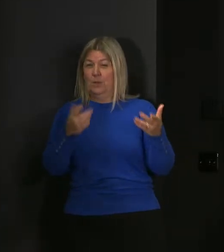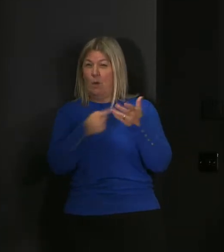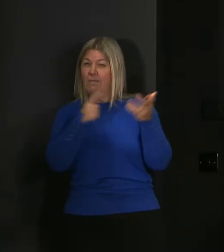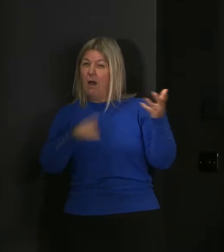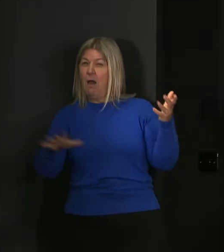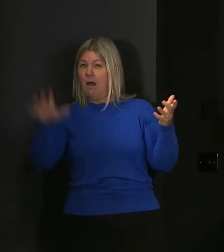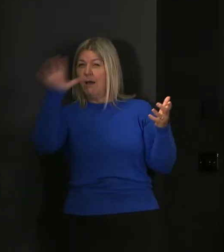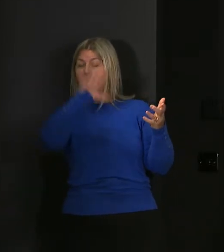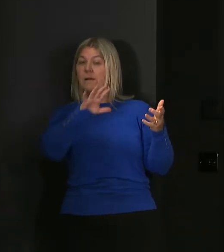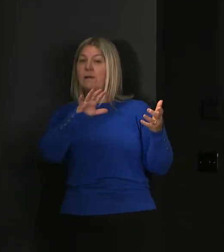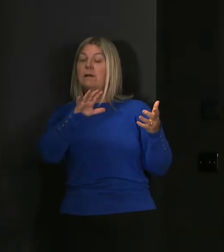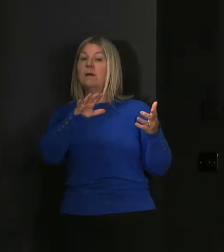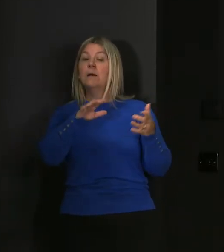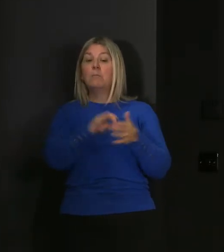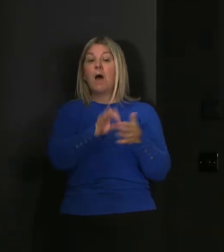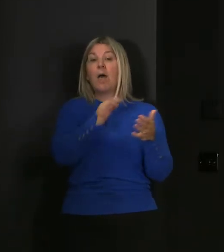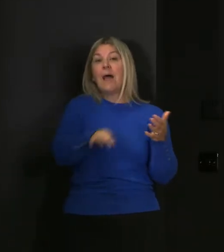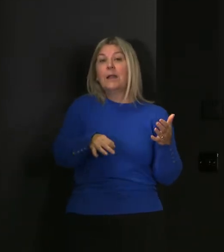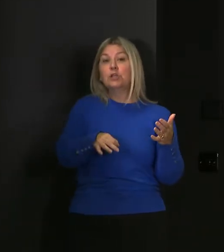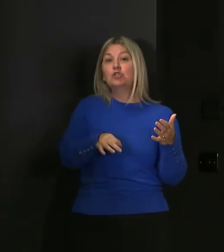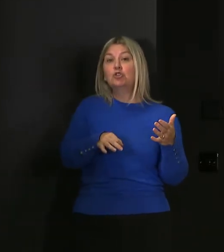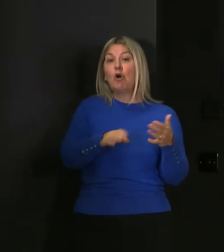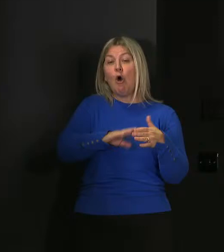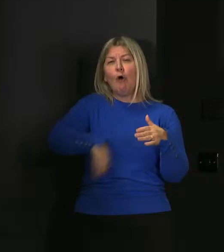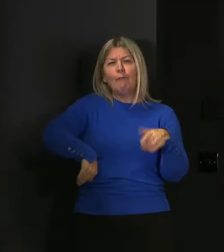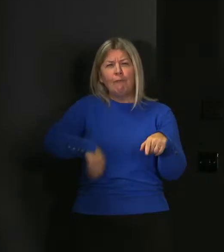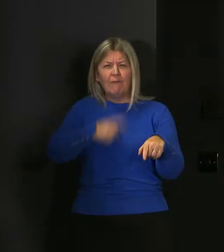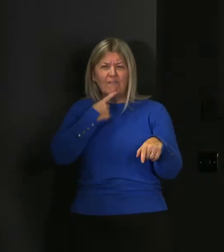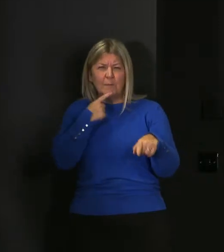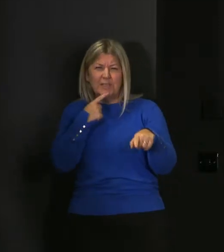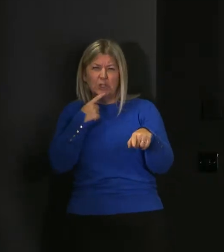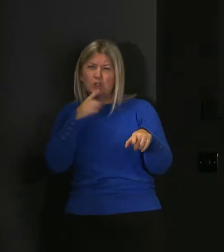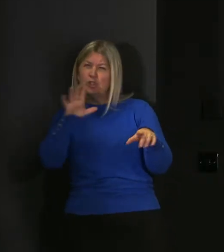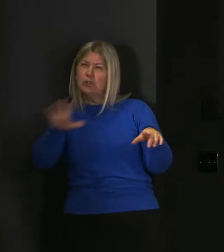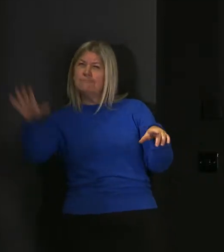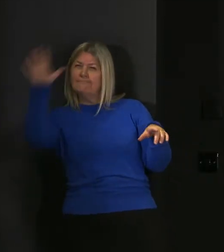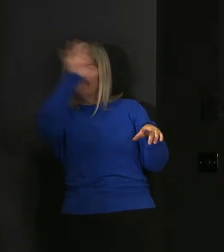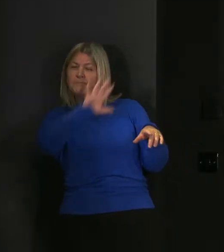equation and look at the data from across Scotland just now, we can see that same tracking,